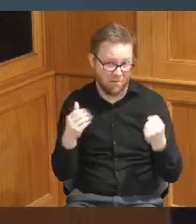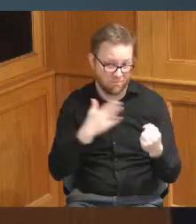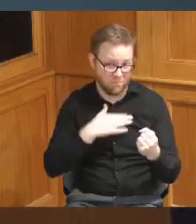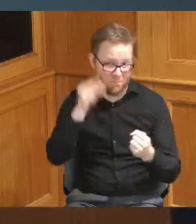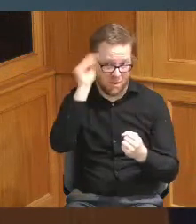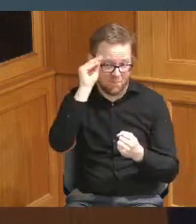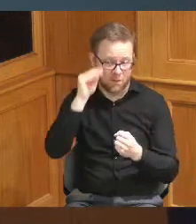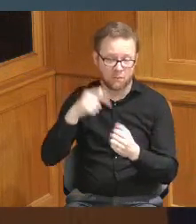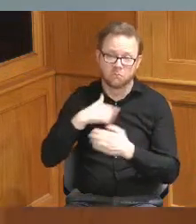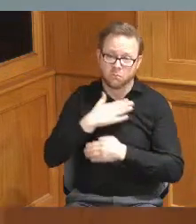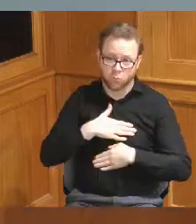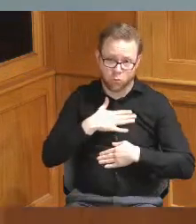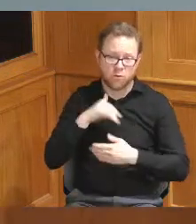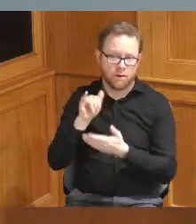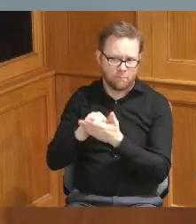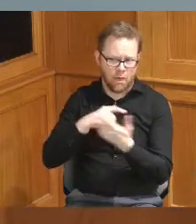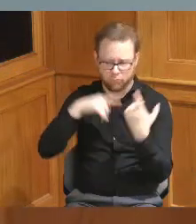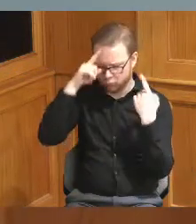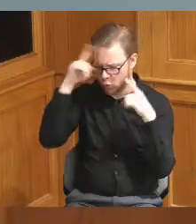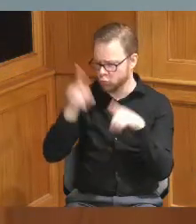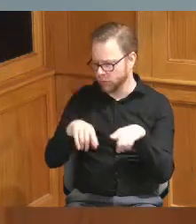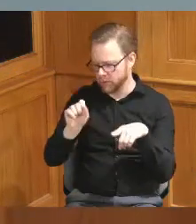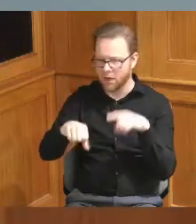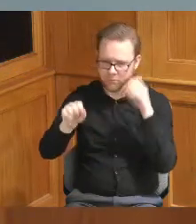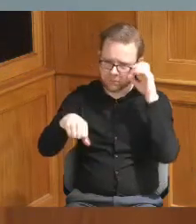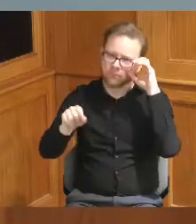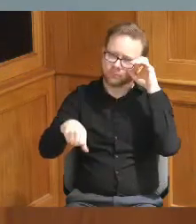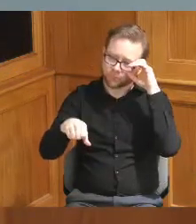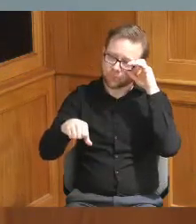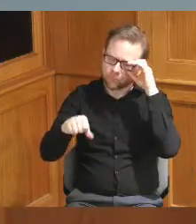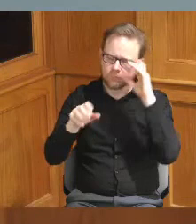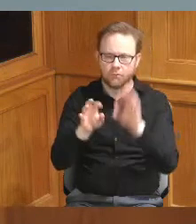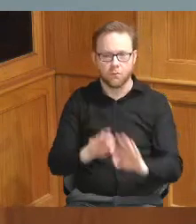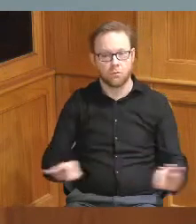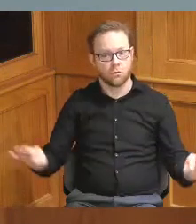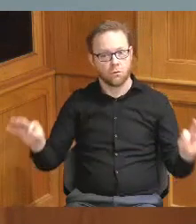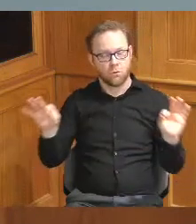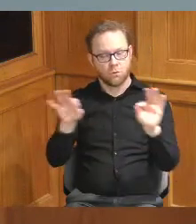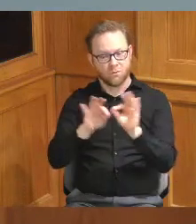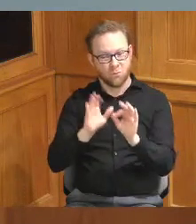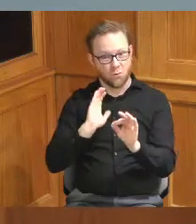I certainly agree with the importance of making sure that public health messaging continues to be